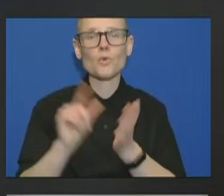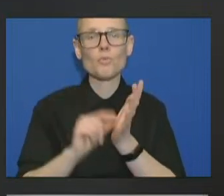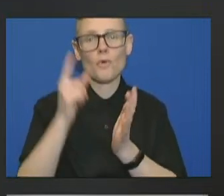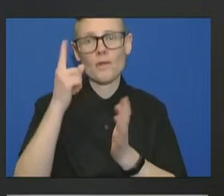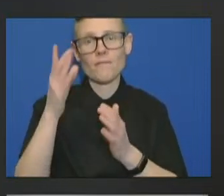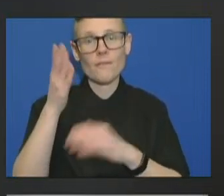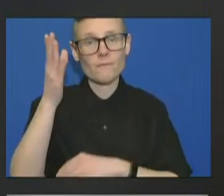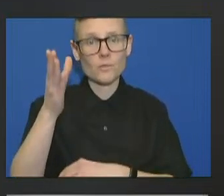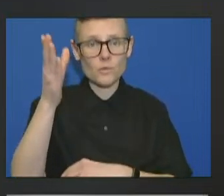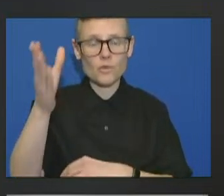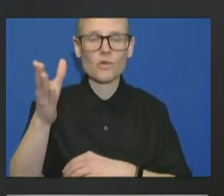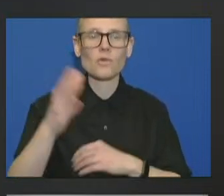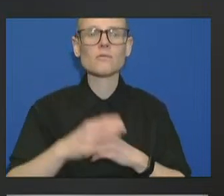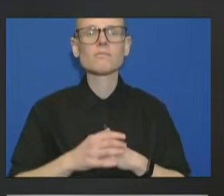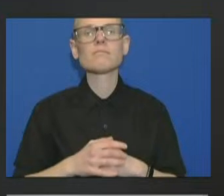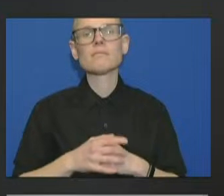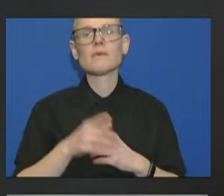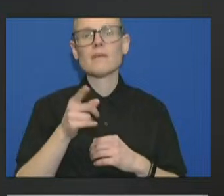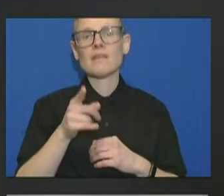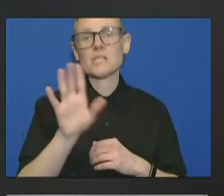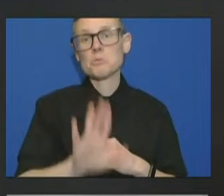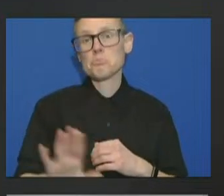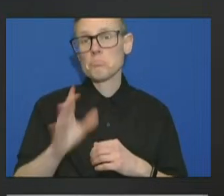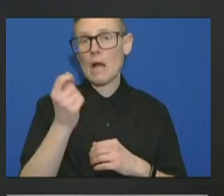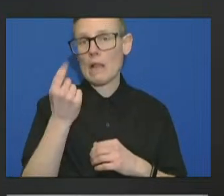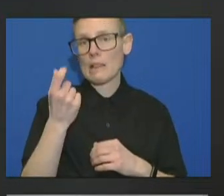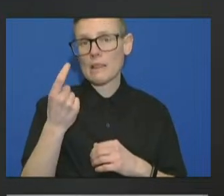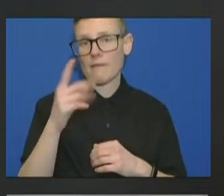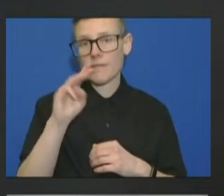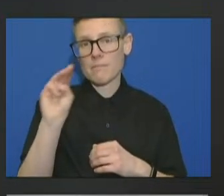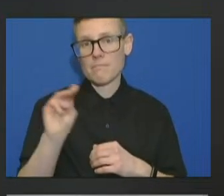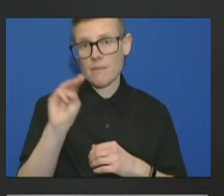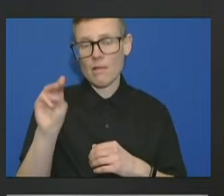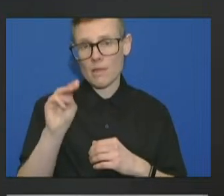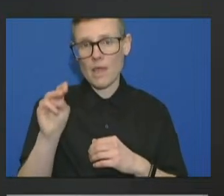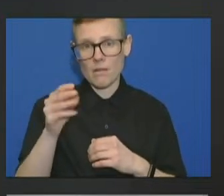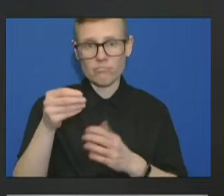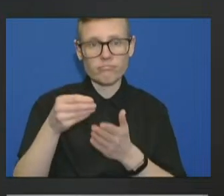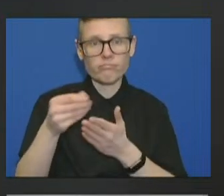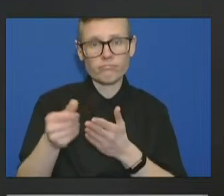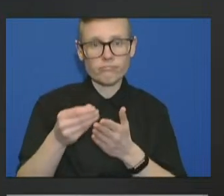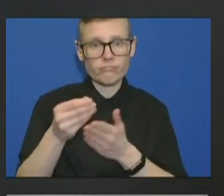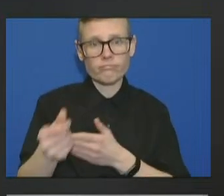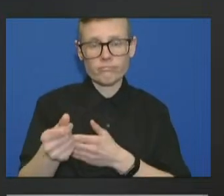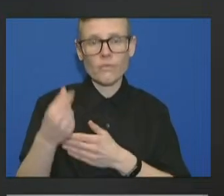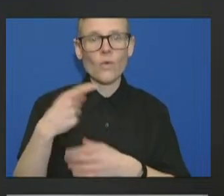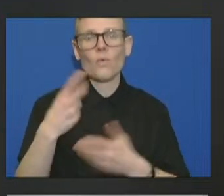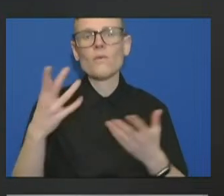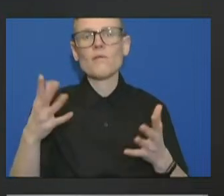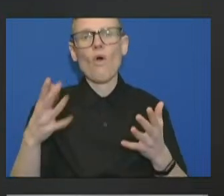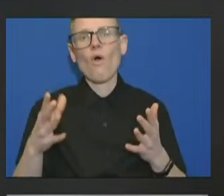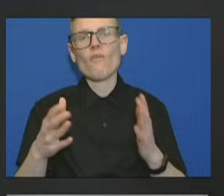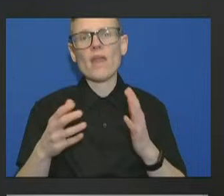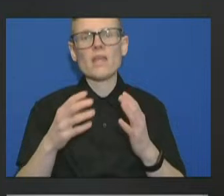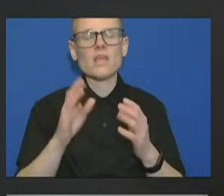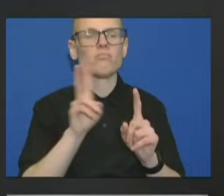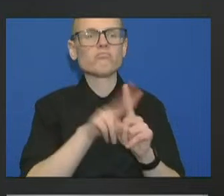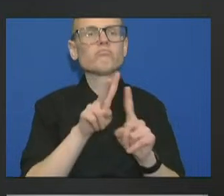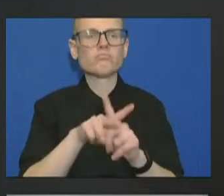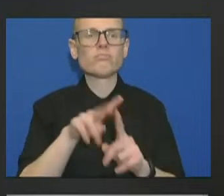are tied to the Maryland's Blueprint for the future and is